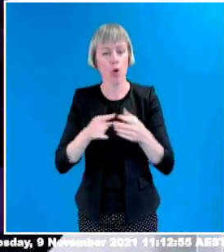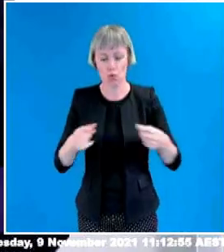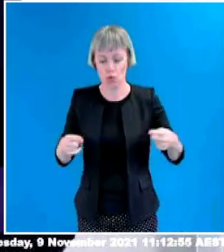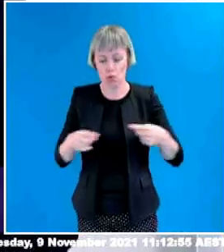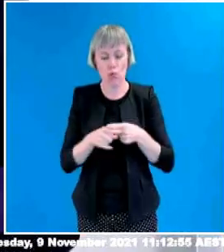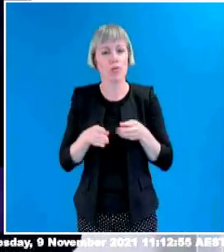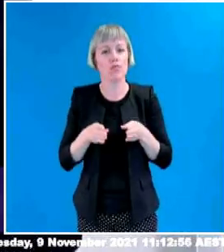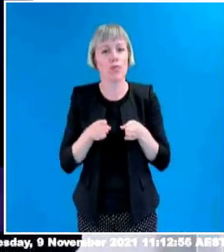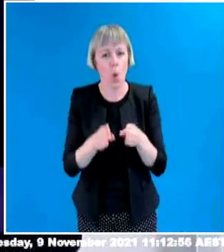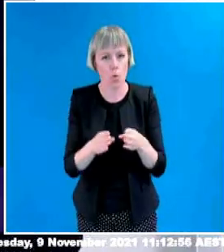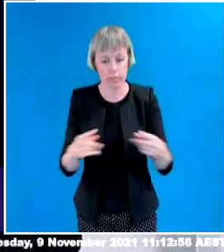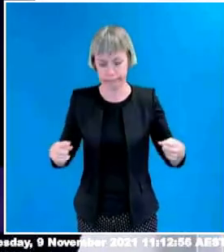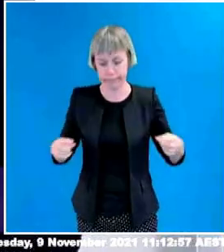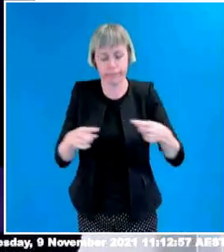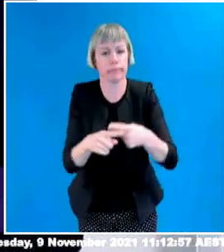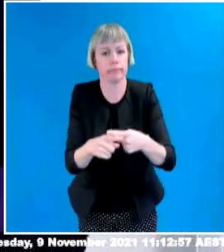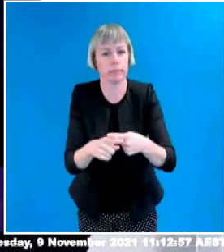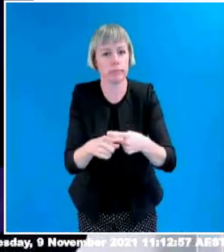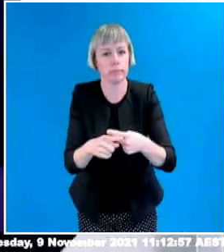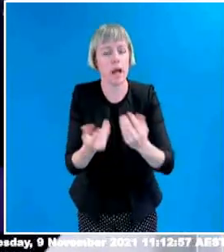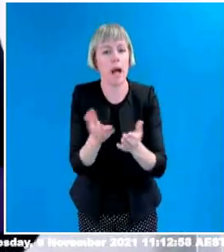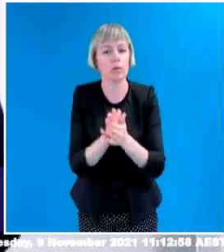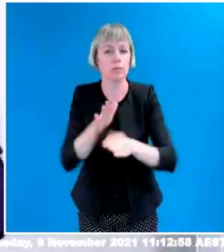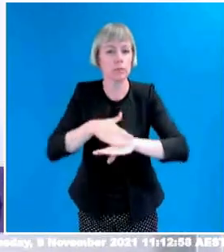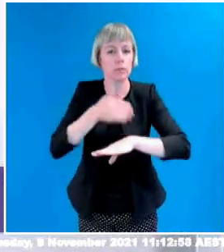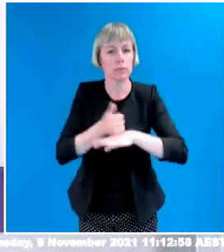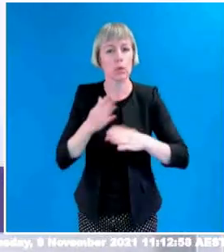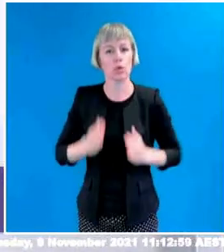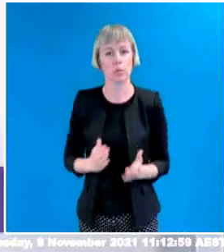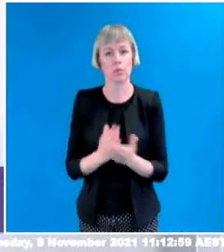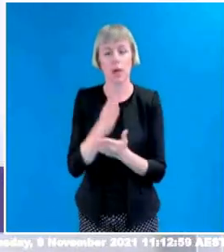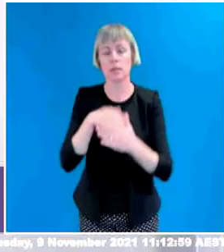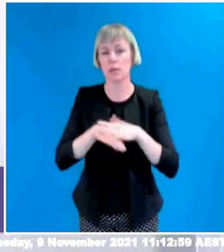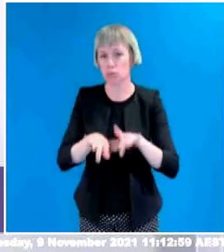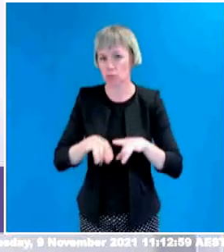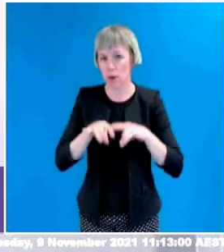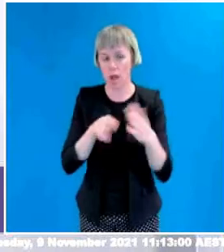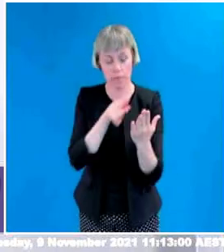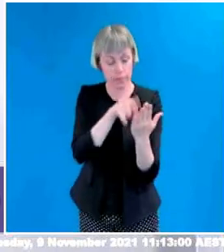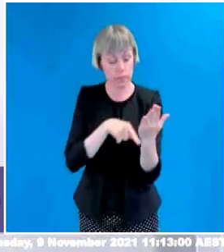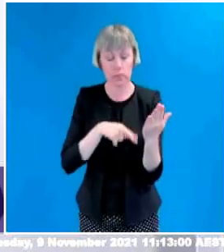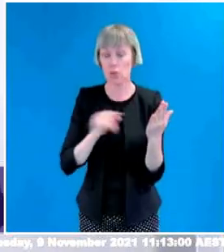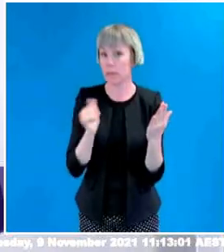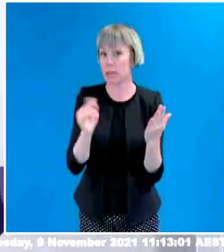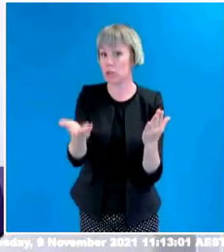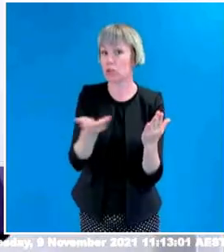on Business and Human Rights in Australia, The Commissioners have that report but that report doesn't touch on